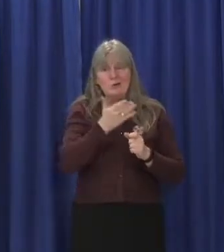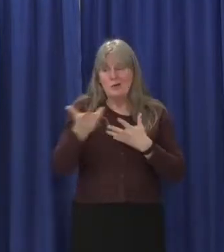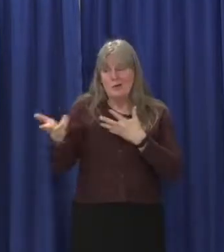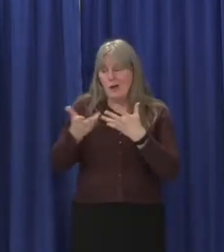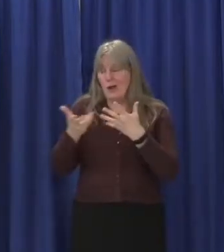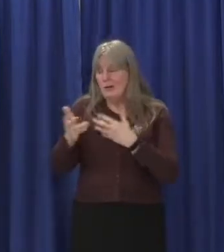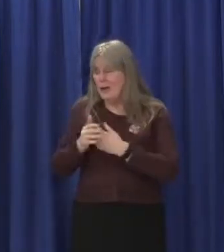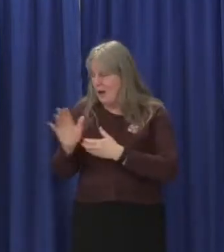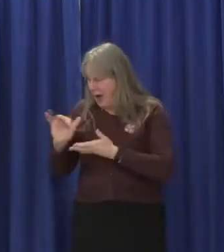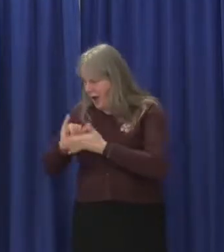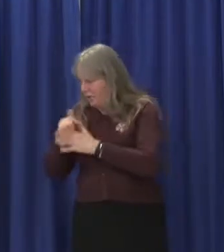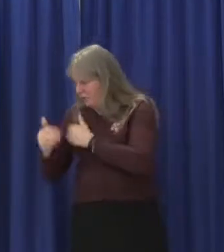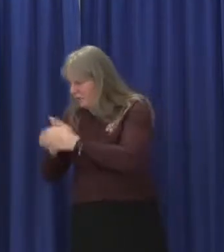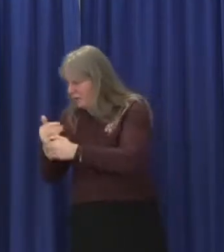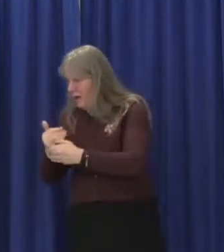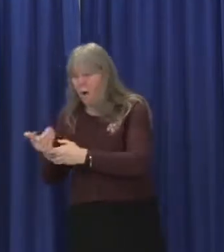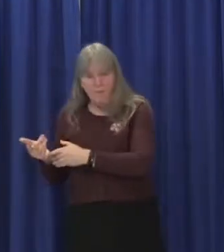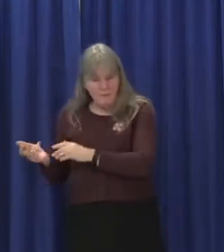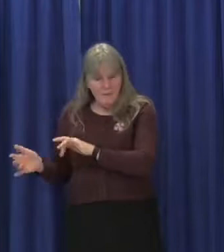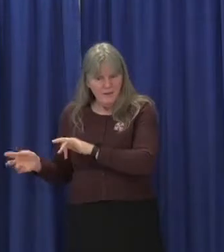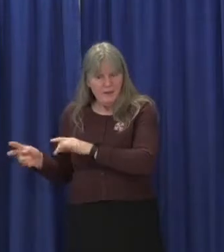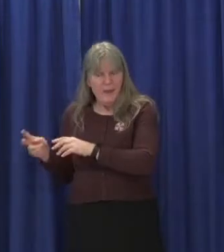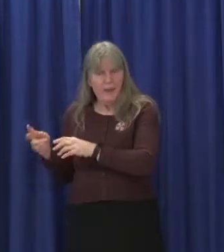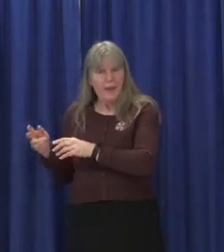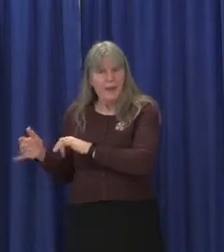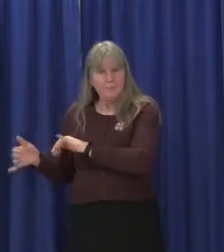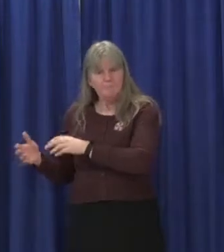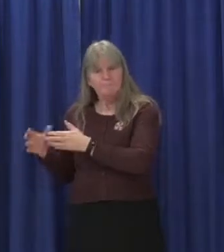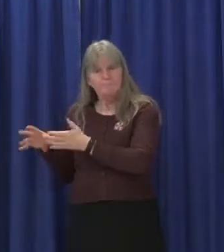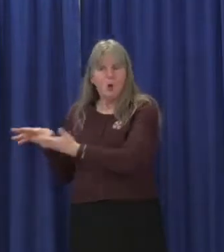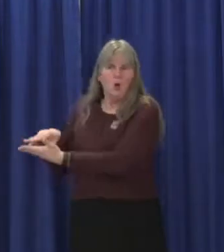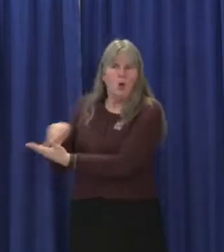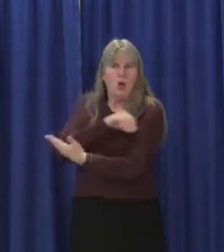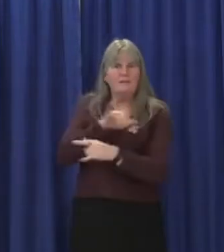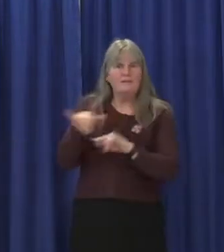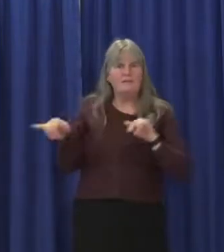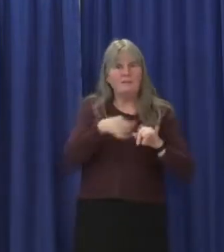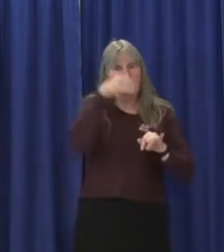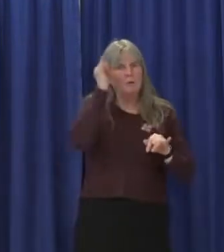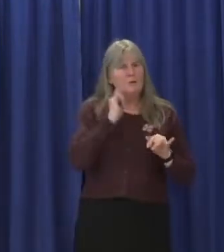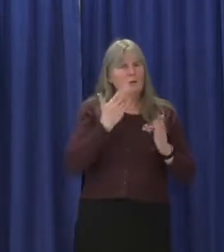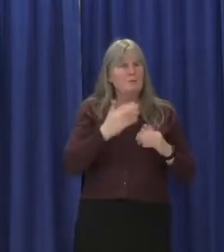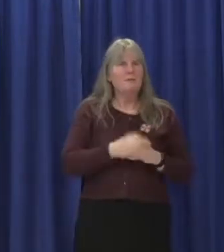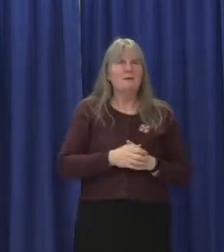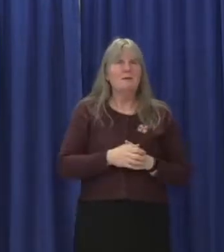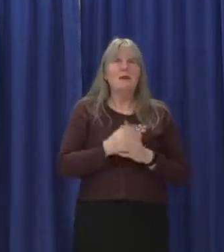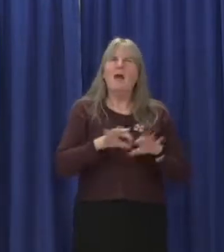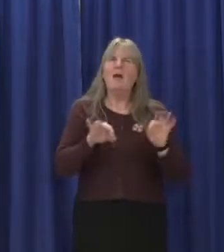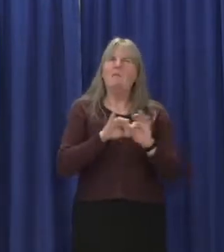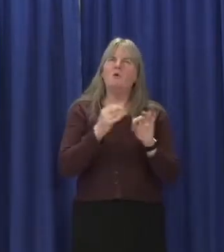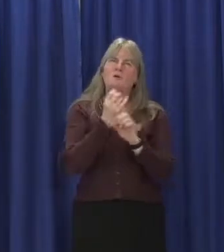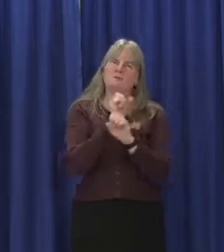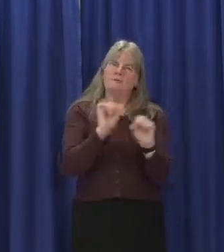about other innovative practices. It is about really keeping people safe and ensuring that infections don't occur amongst